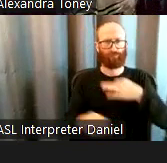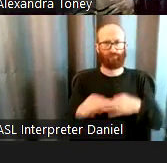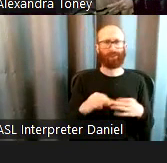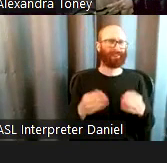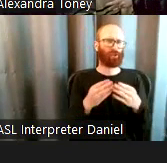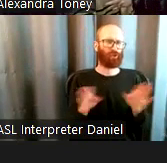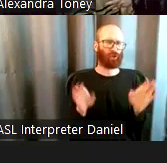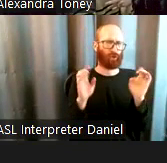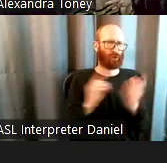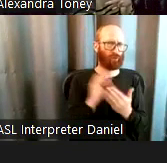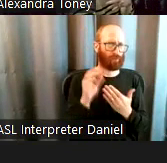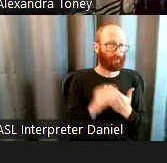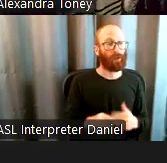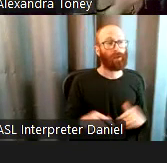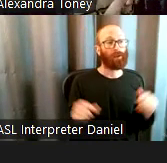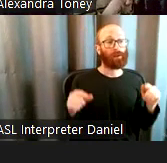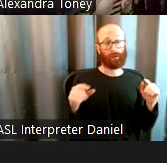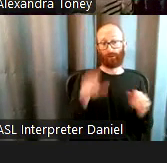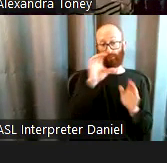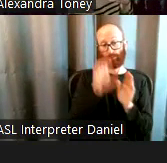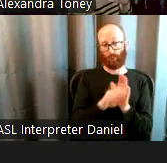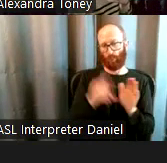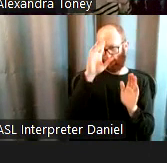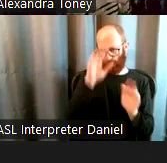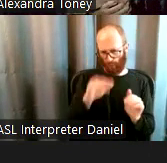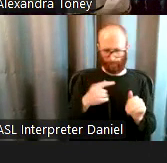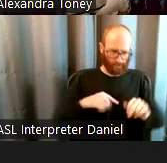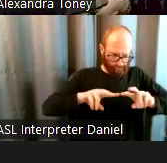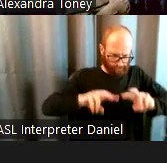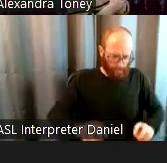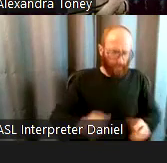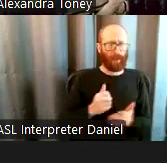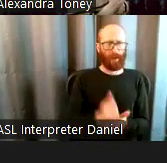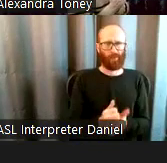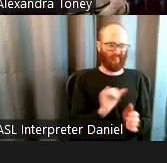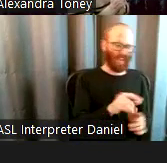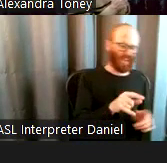that this graphic as we unpack it helps to shift away from those ideas right? And so